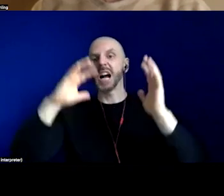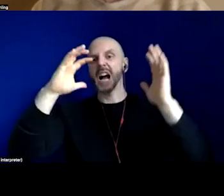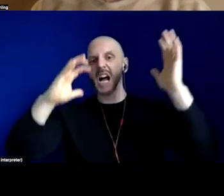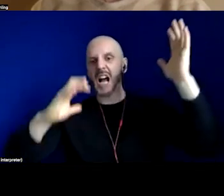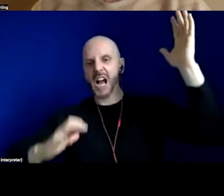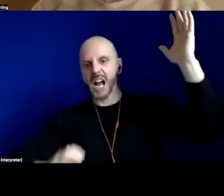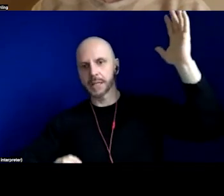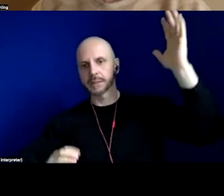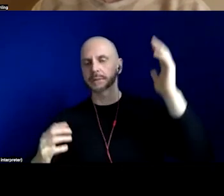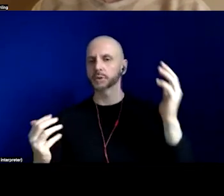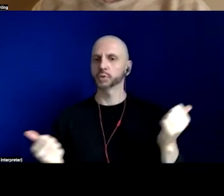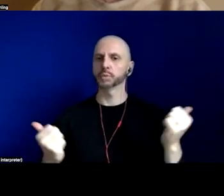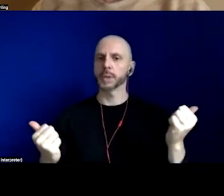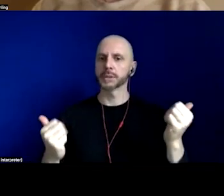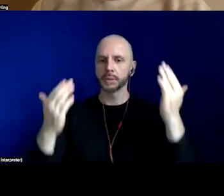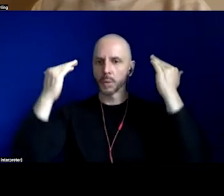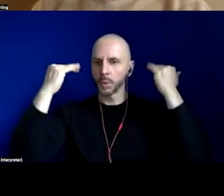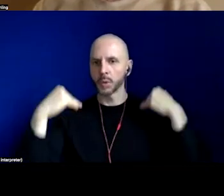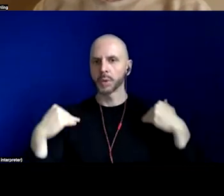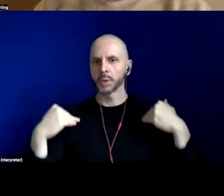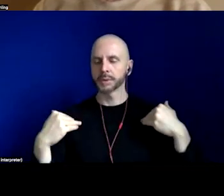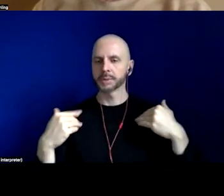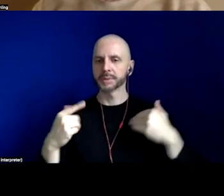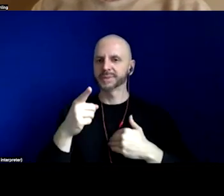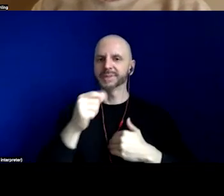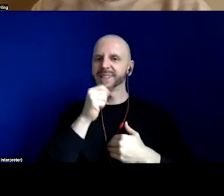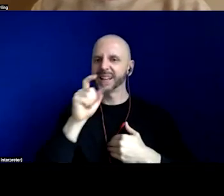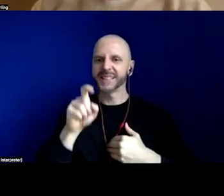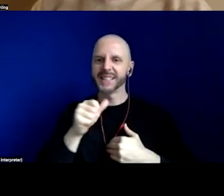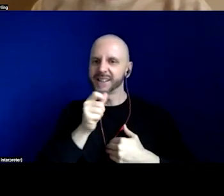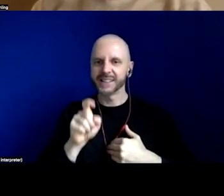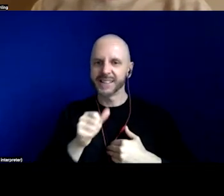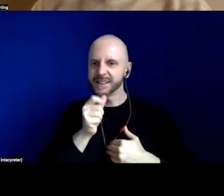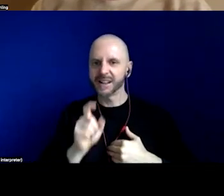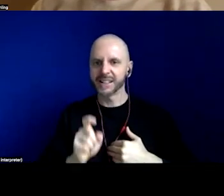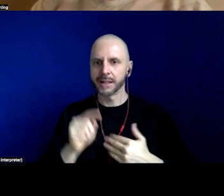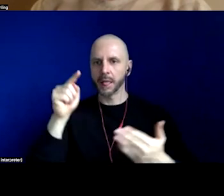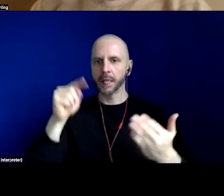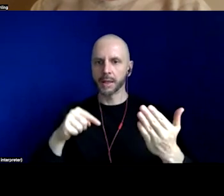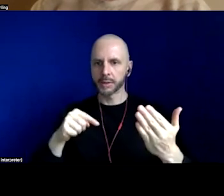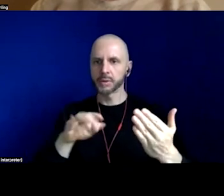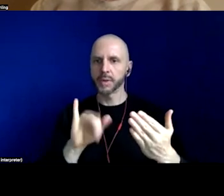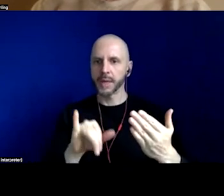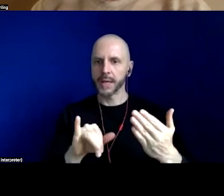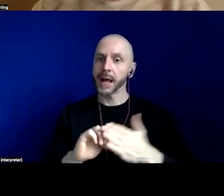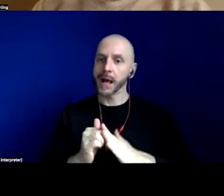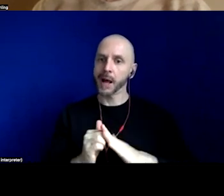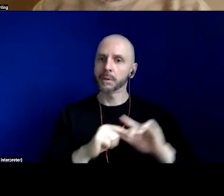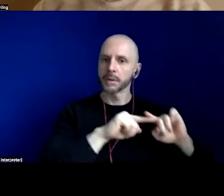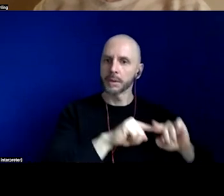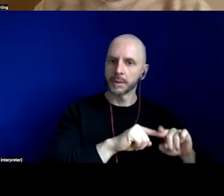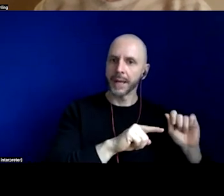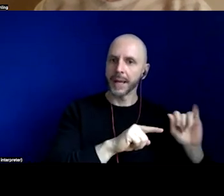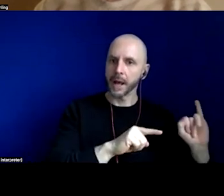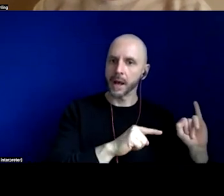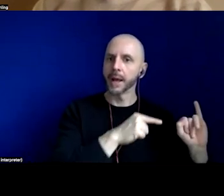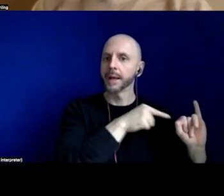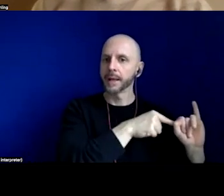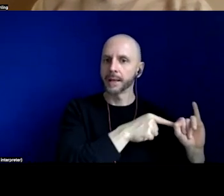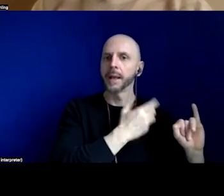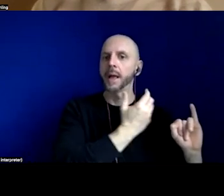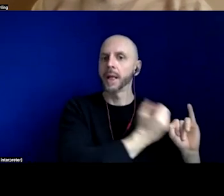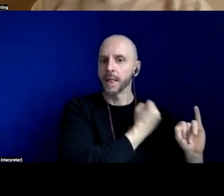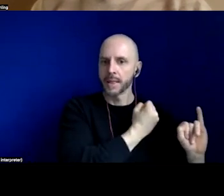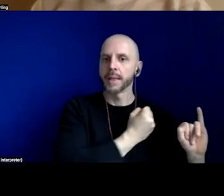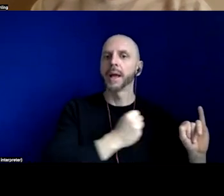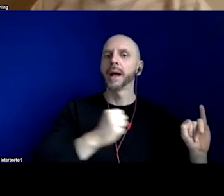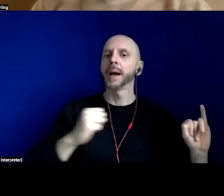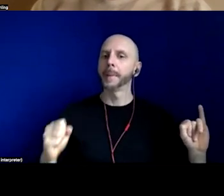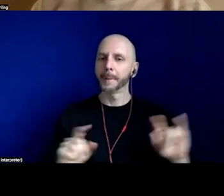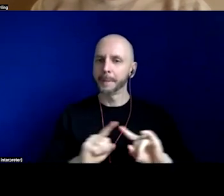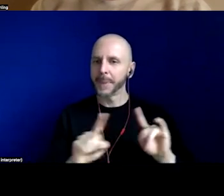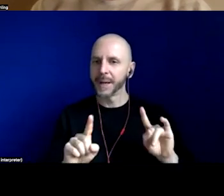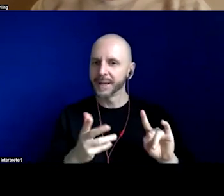small tasks that we can enhance with AI without letting it go out of hand? And to us, that also